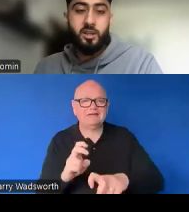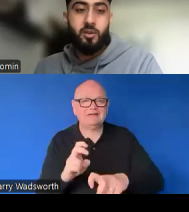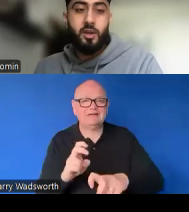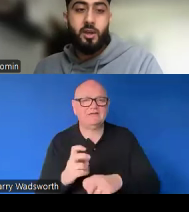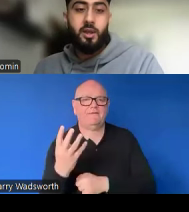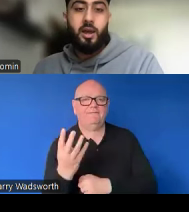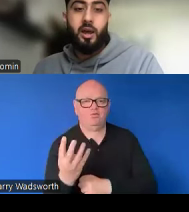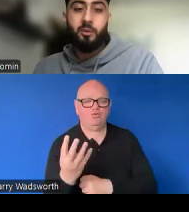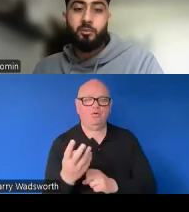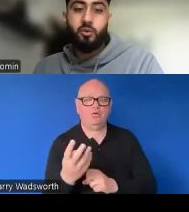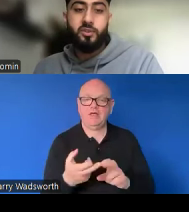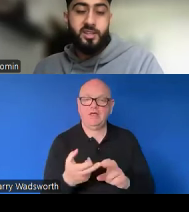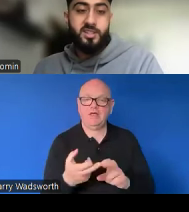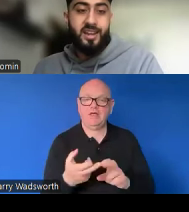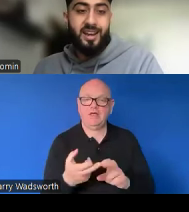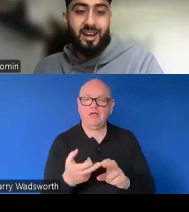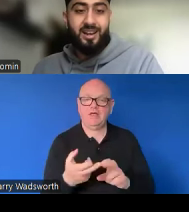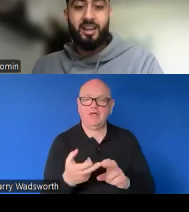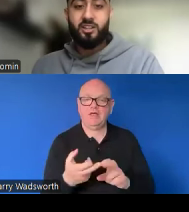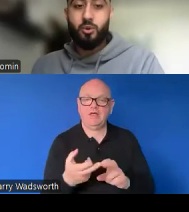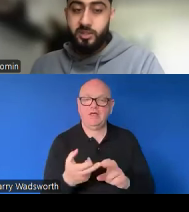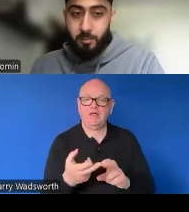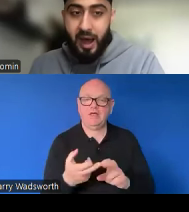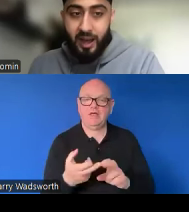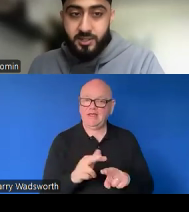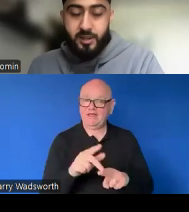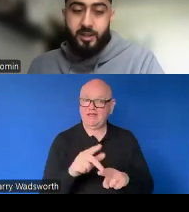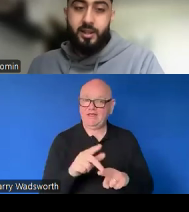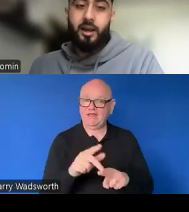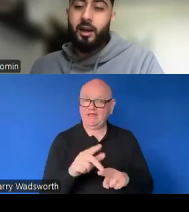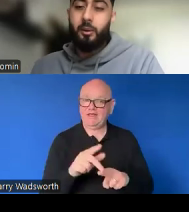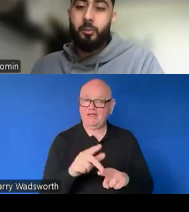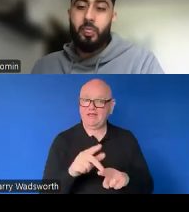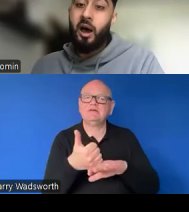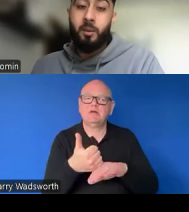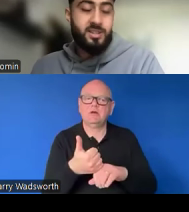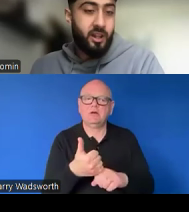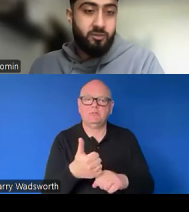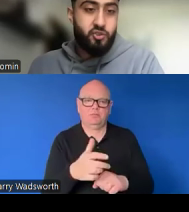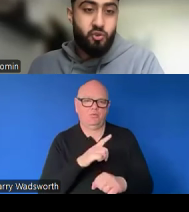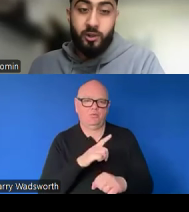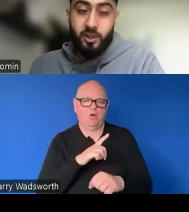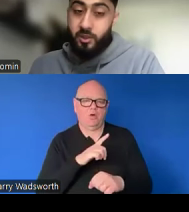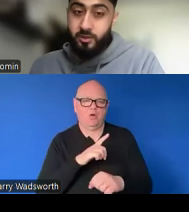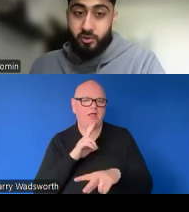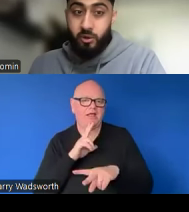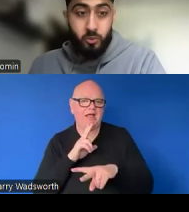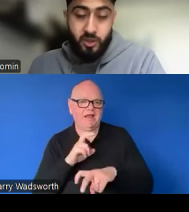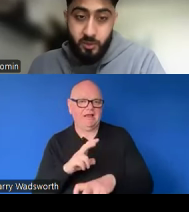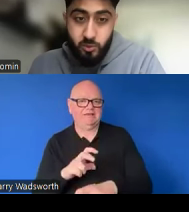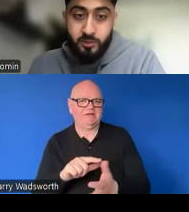of these data analytics tools in the past. I myself struggle with them as well.